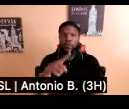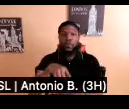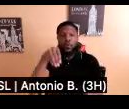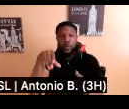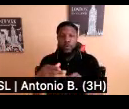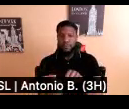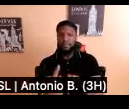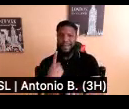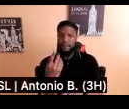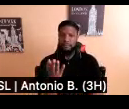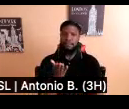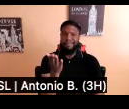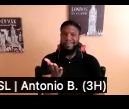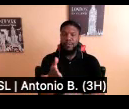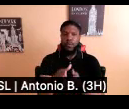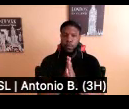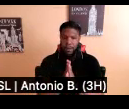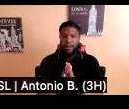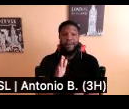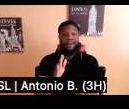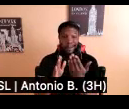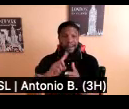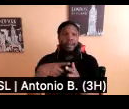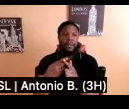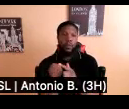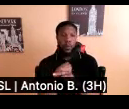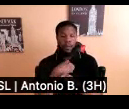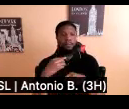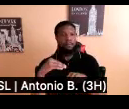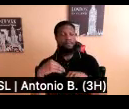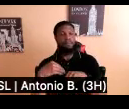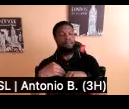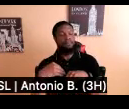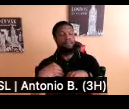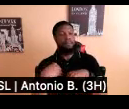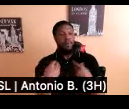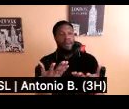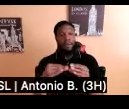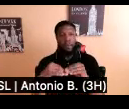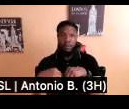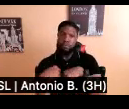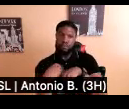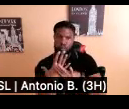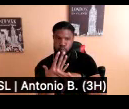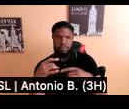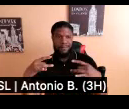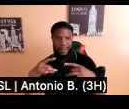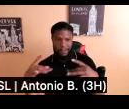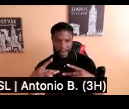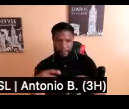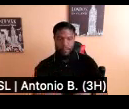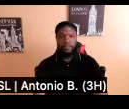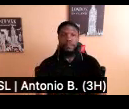requests and then we would provide asynchronous feedback. But we haven't given up on that idea of